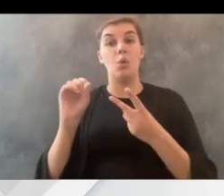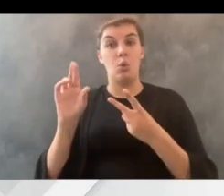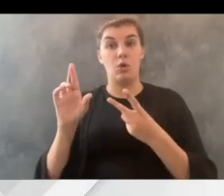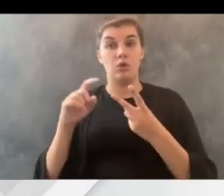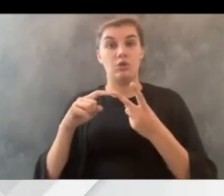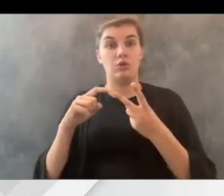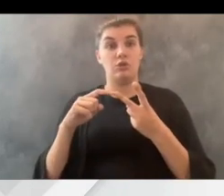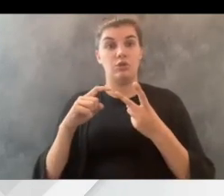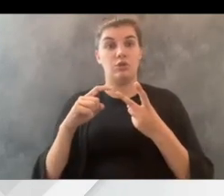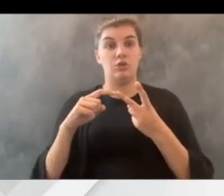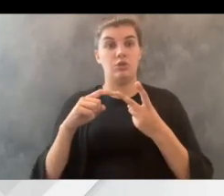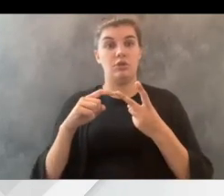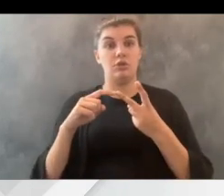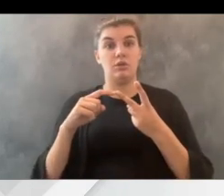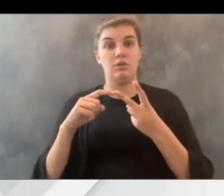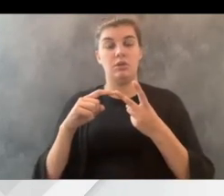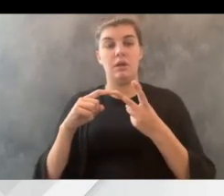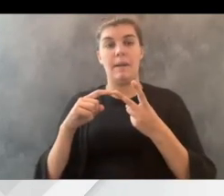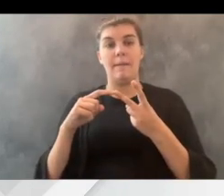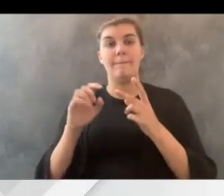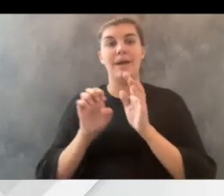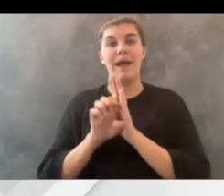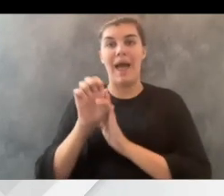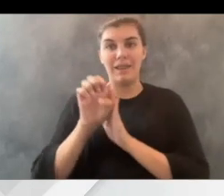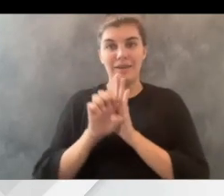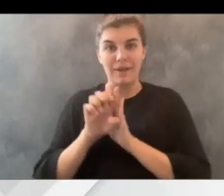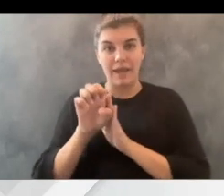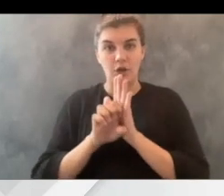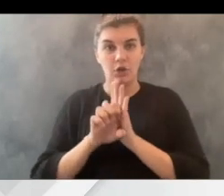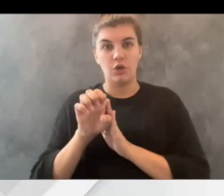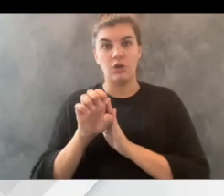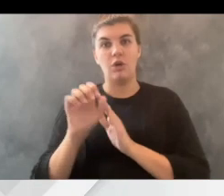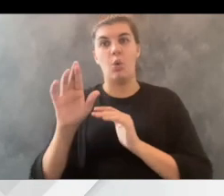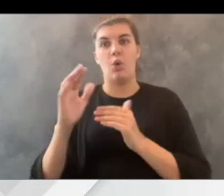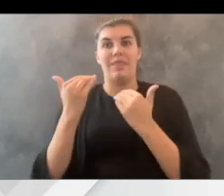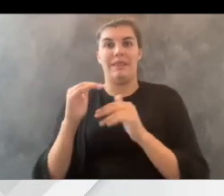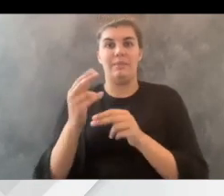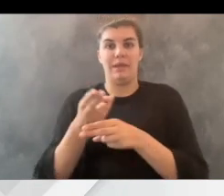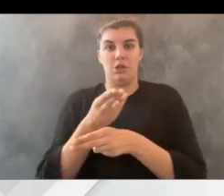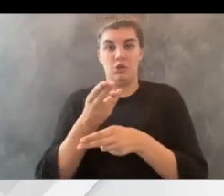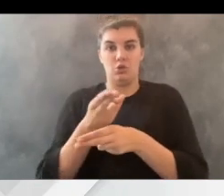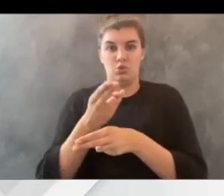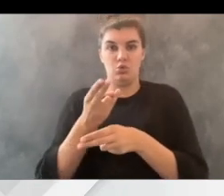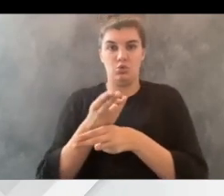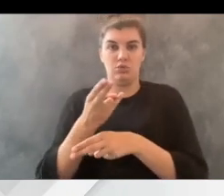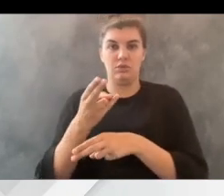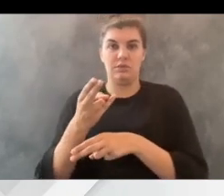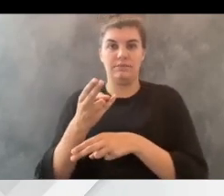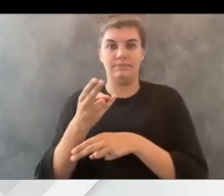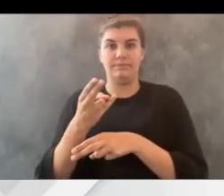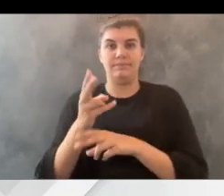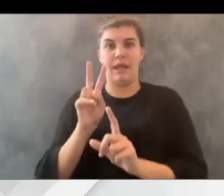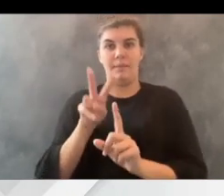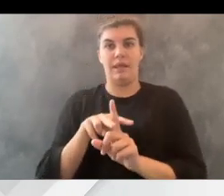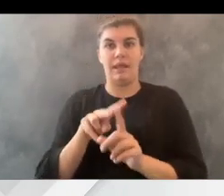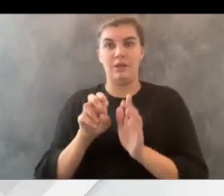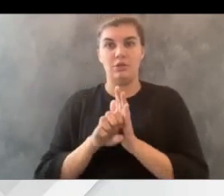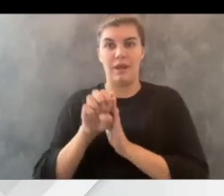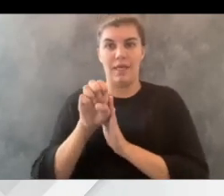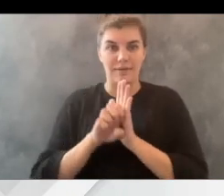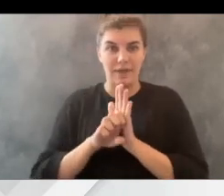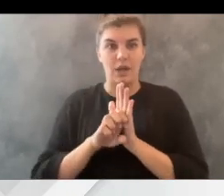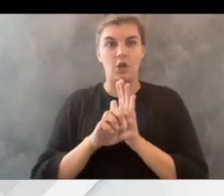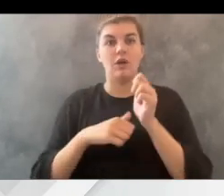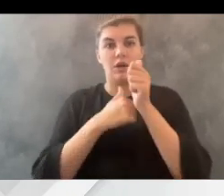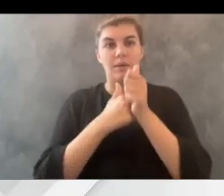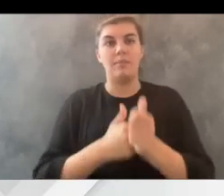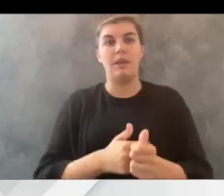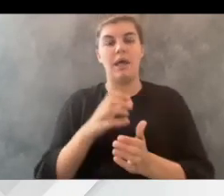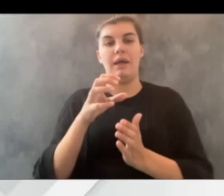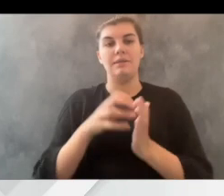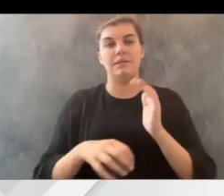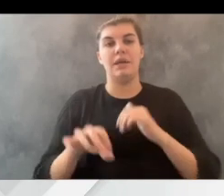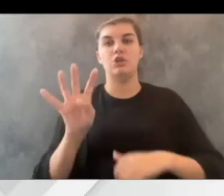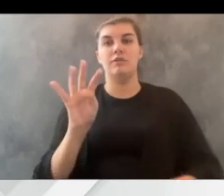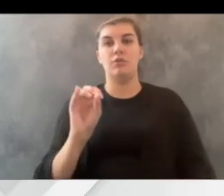or an elevator or a limited use/limited application elevator complying with sections 407